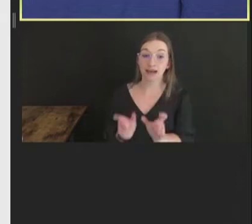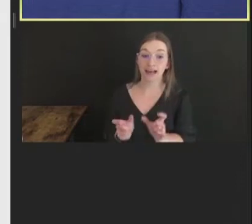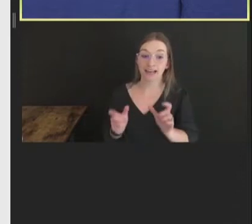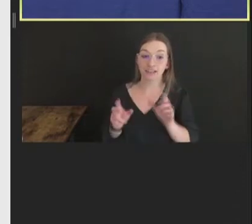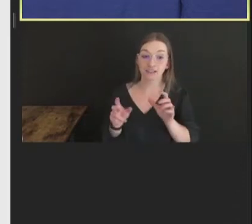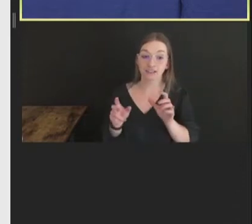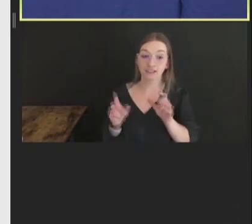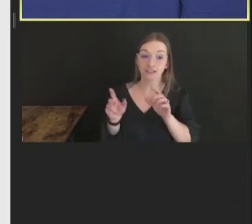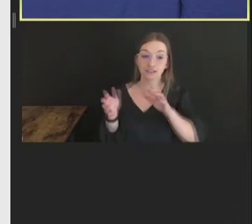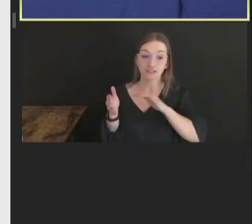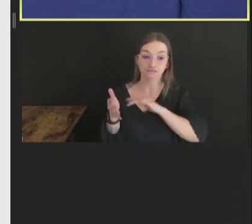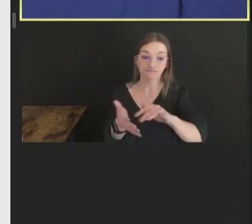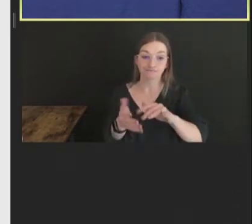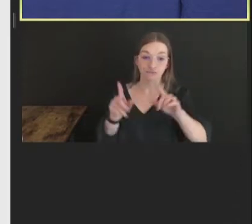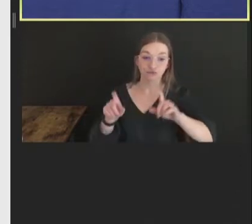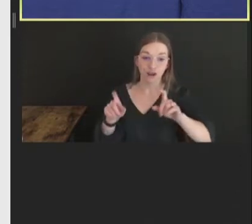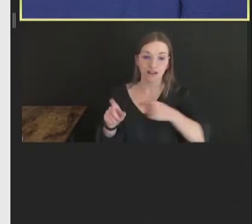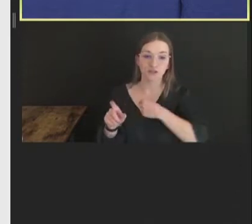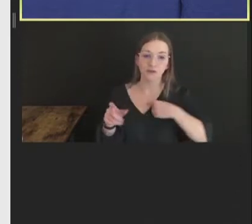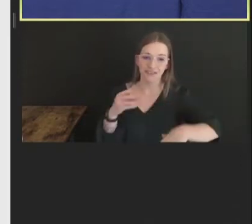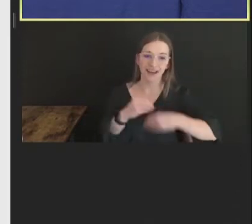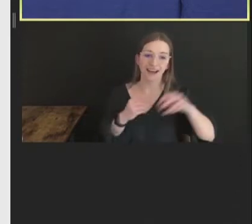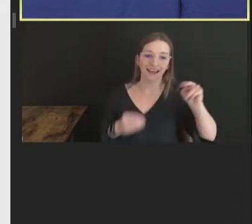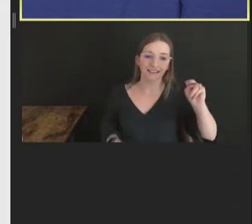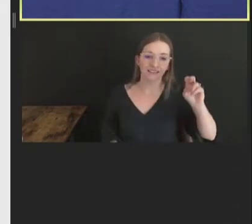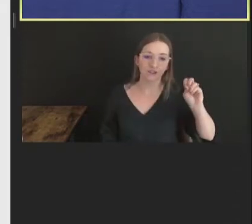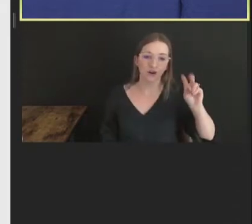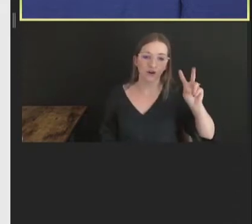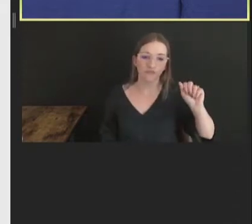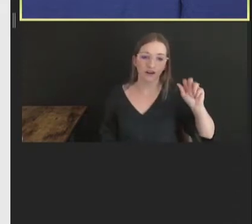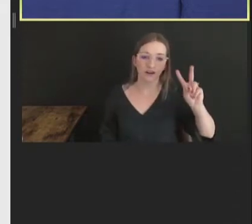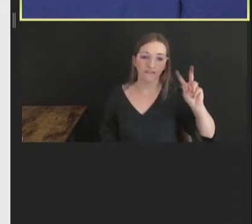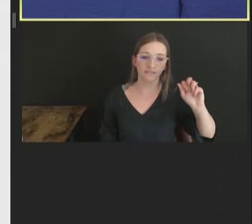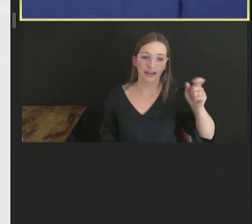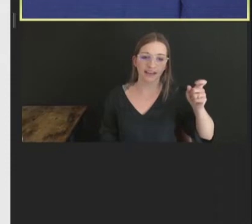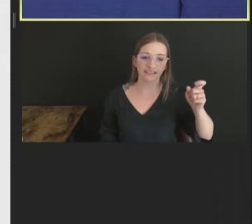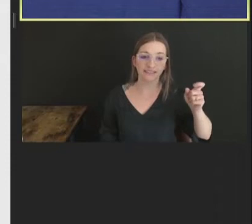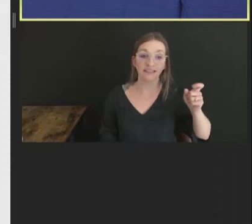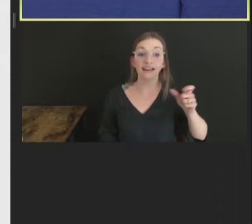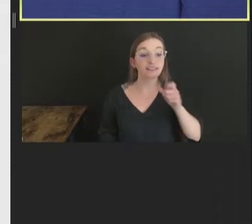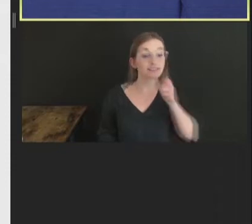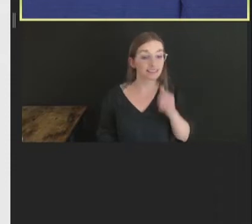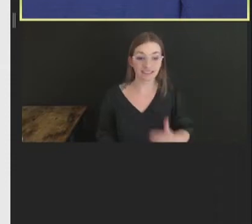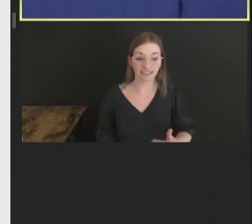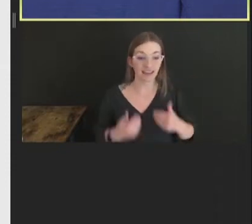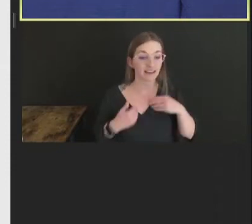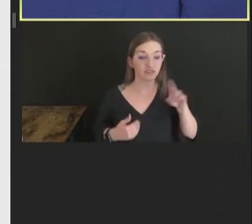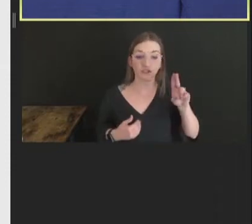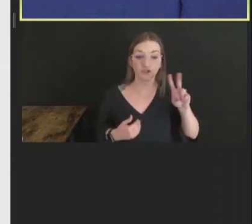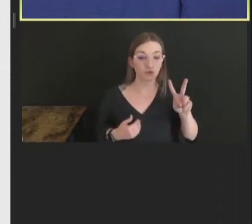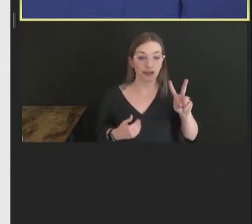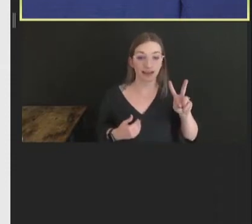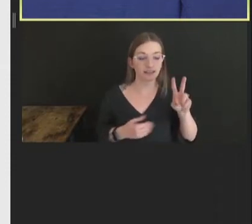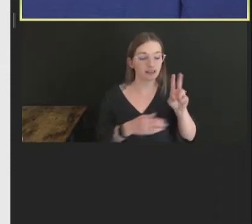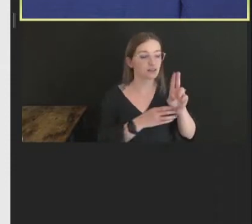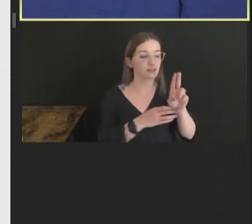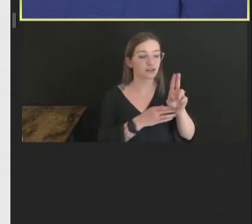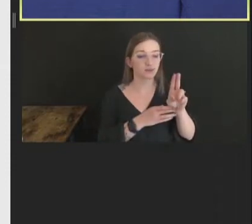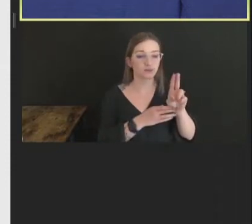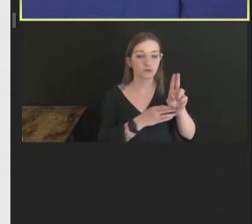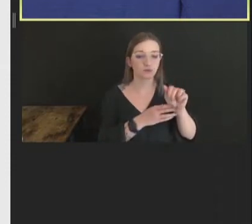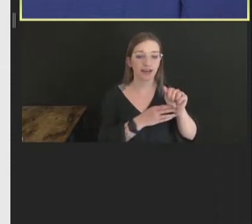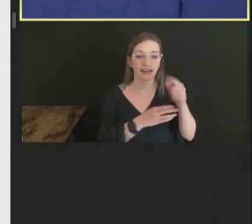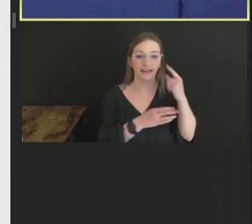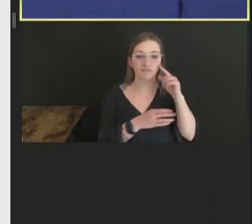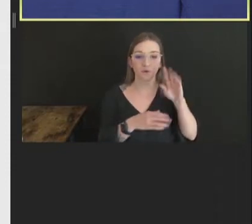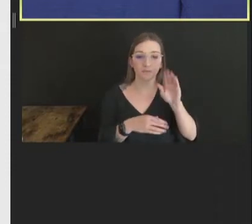that doesn't have UA for booster as yet. They're indicated for a primary at this point.